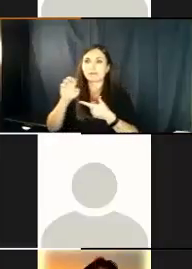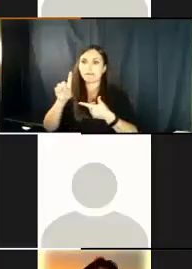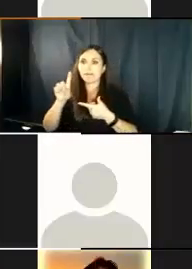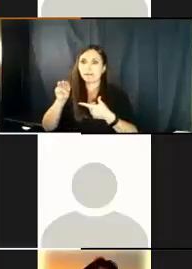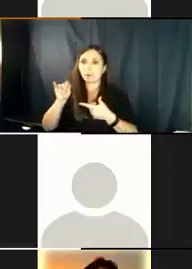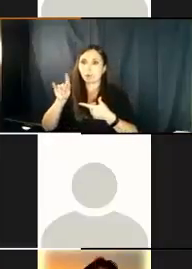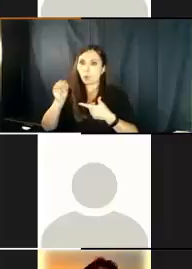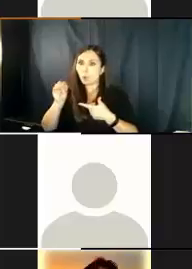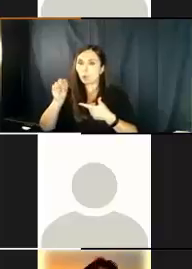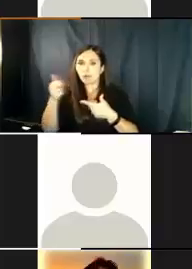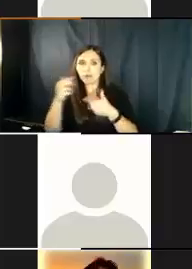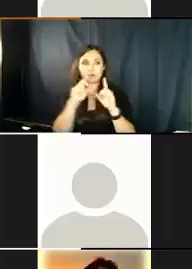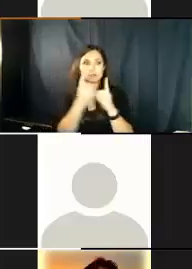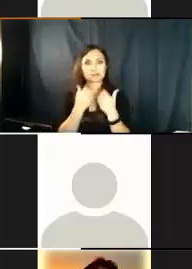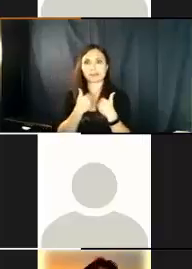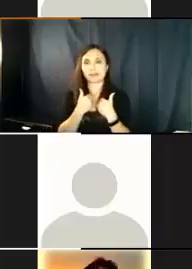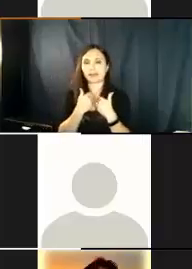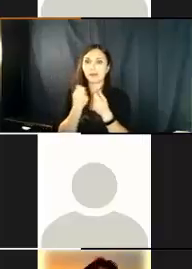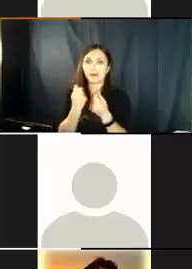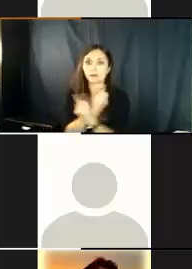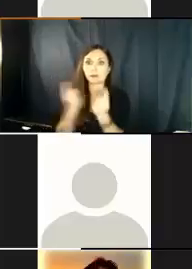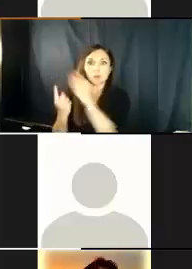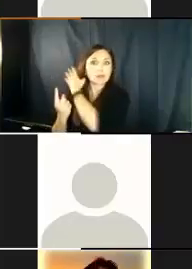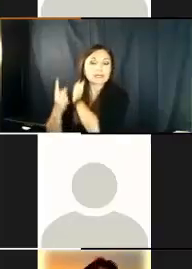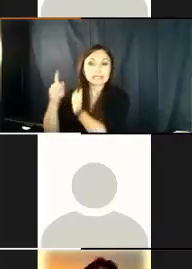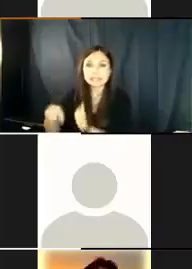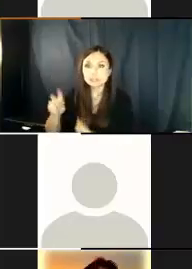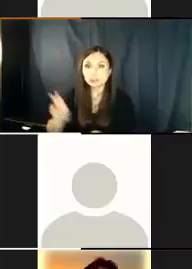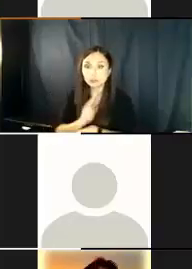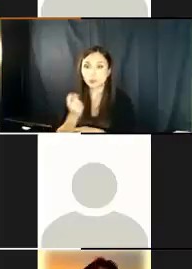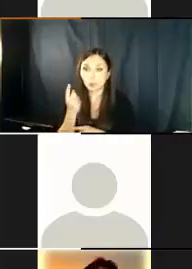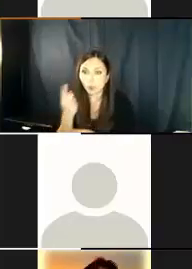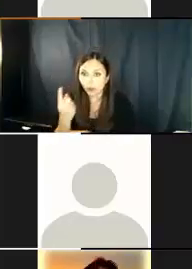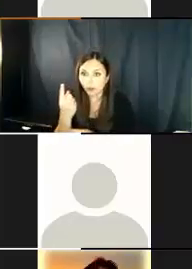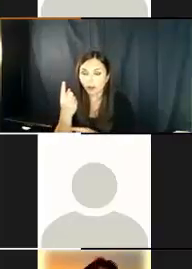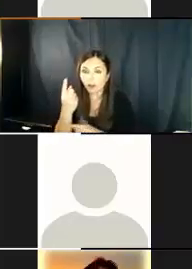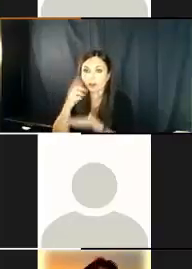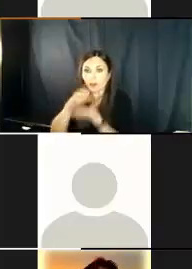Other districts have said everyone needs to use one learning management system.